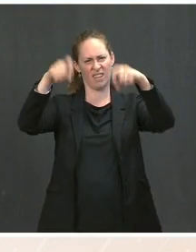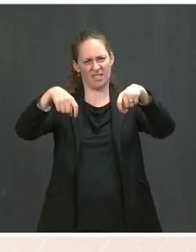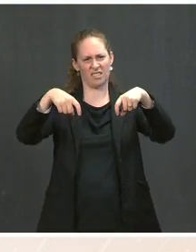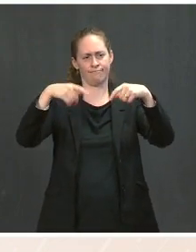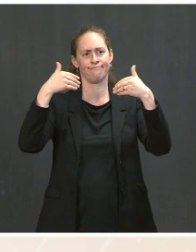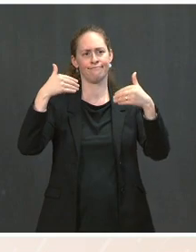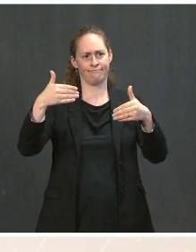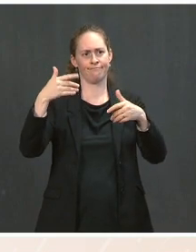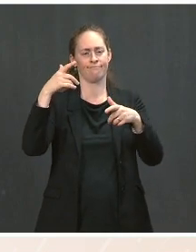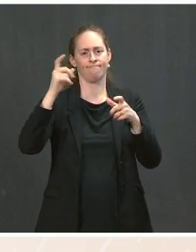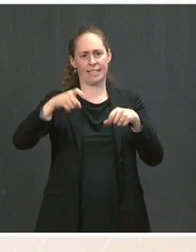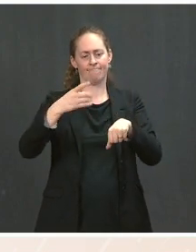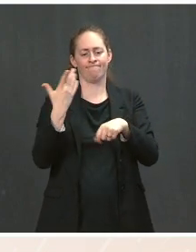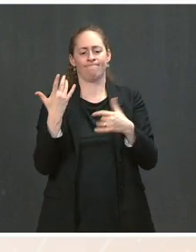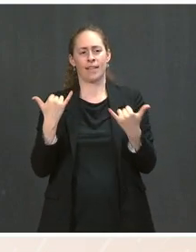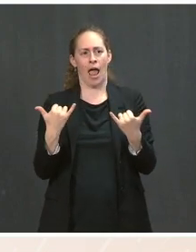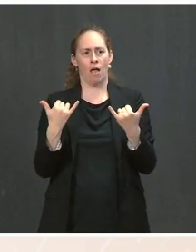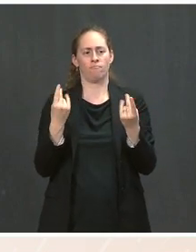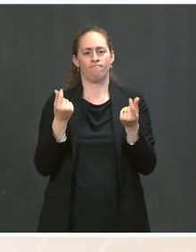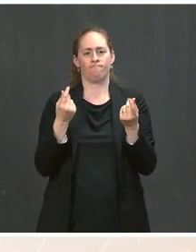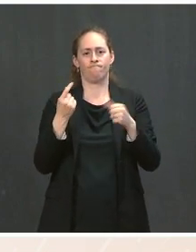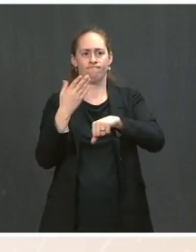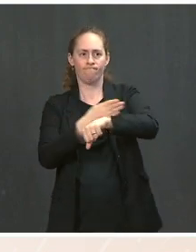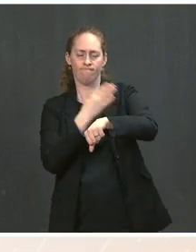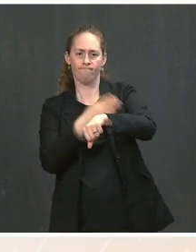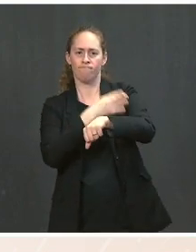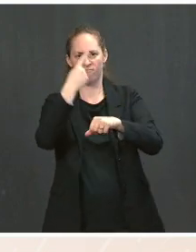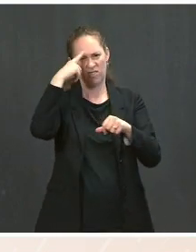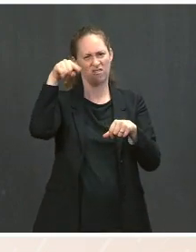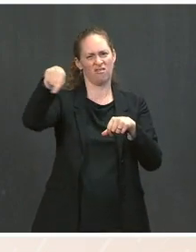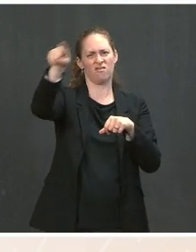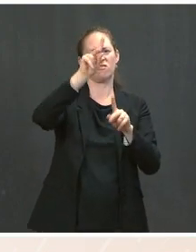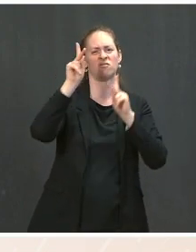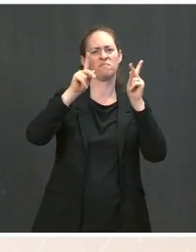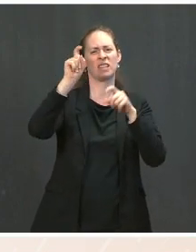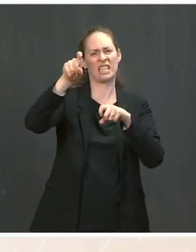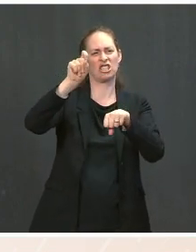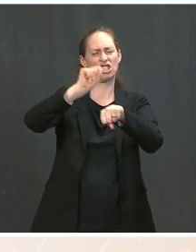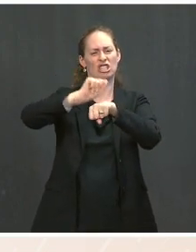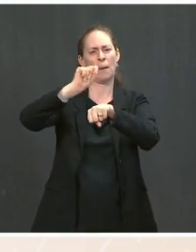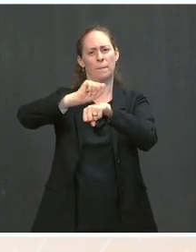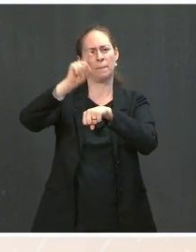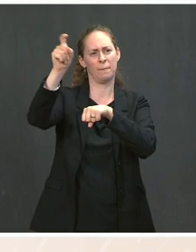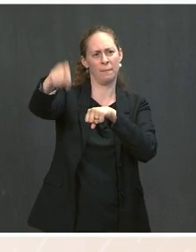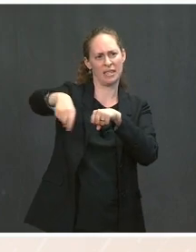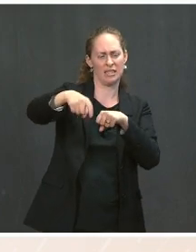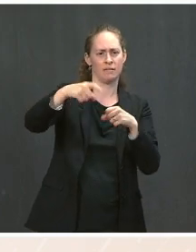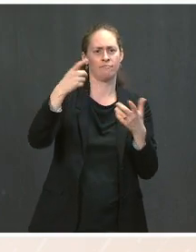creating jobs for the American people. He believes that should be paid for. He has proposed a way to do that.